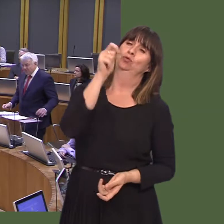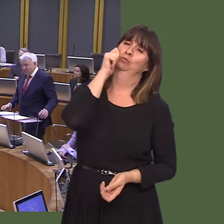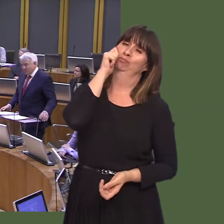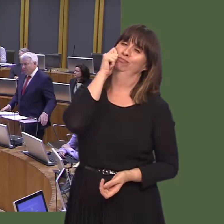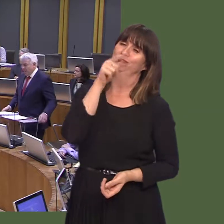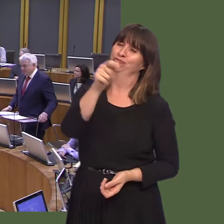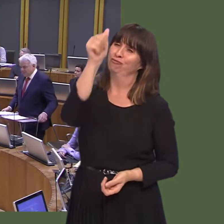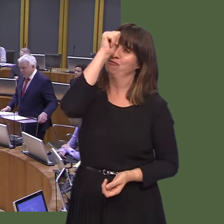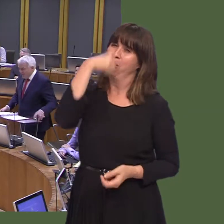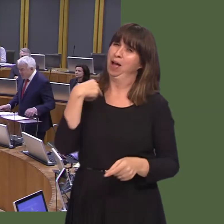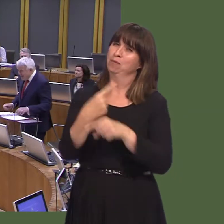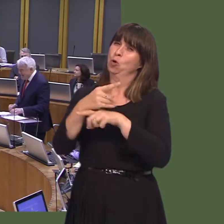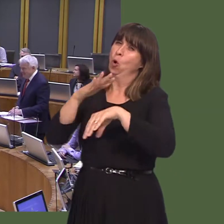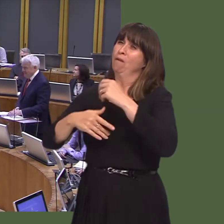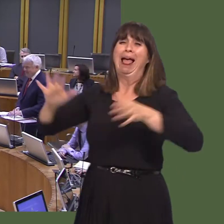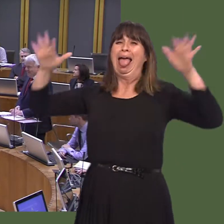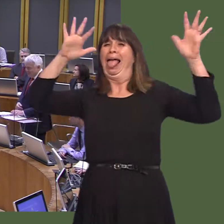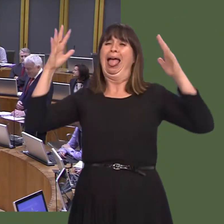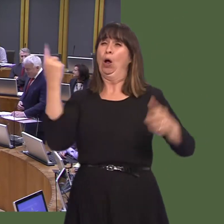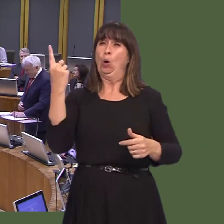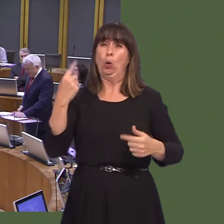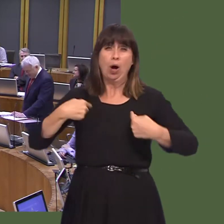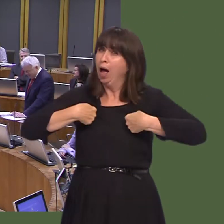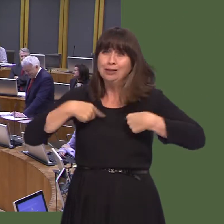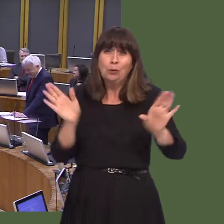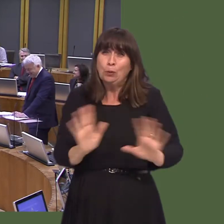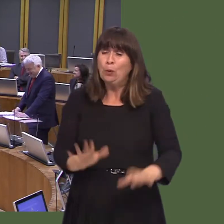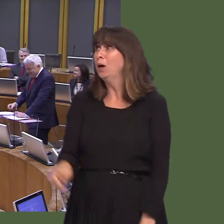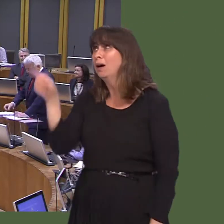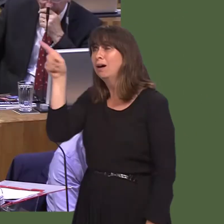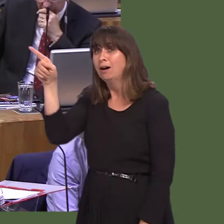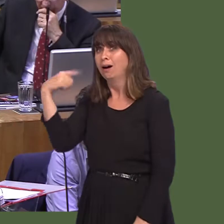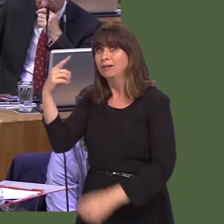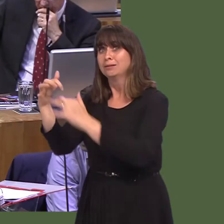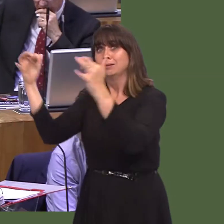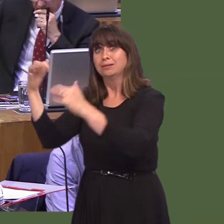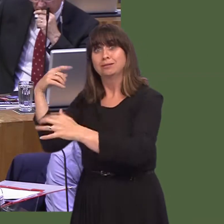He knows full well that I was referring to the UK Government and not the Welsh Governmentóas he knows, but there's the mischief.